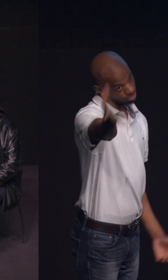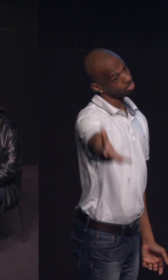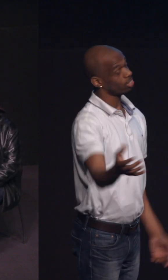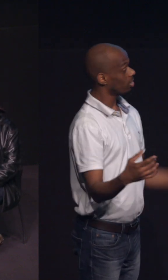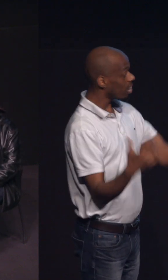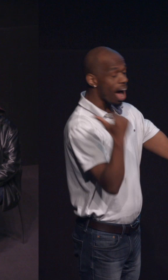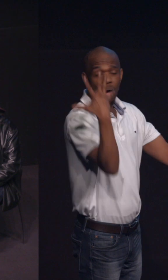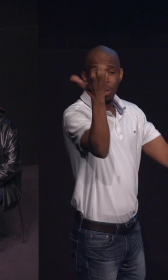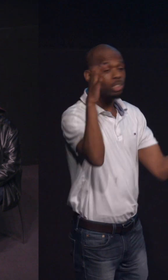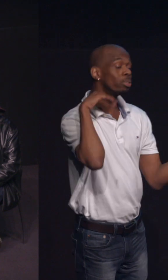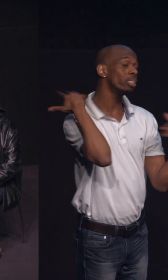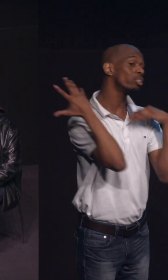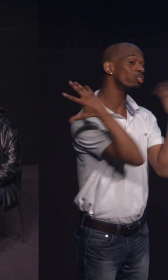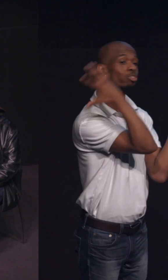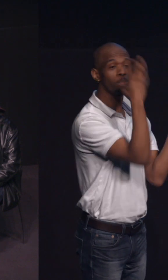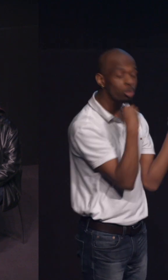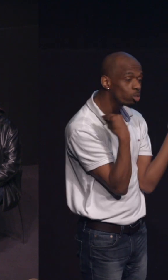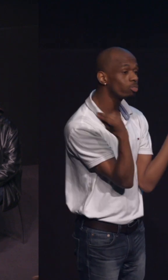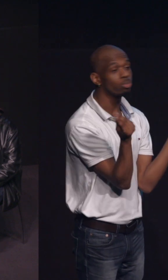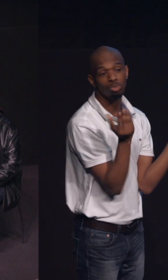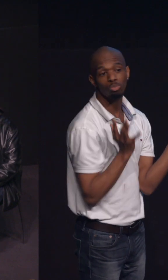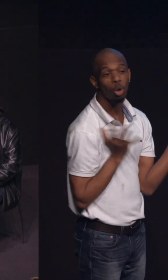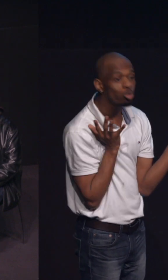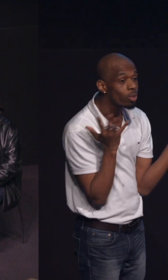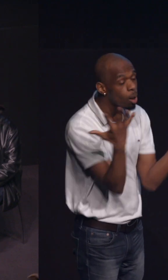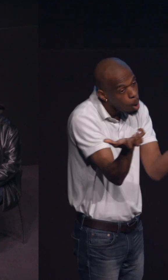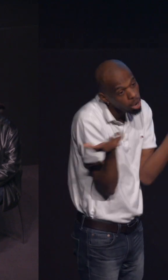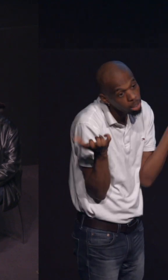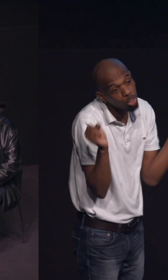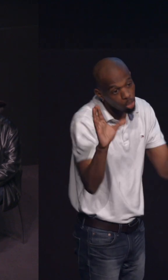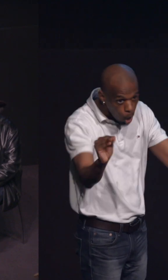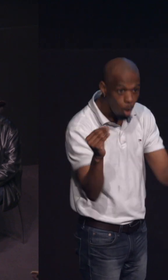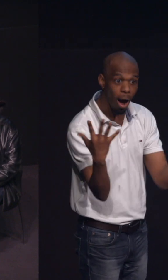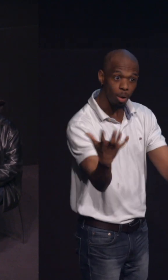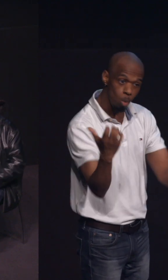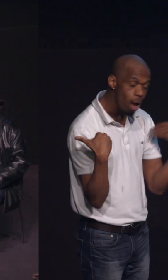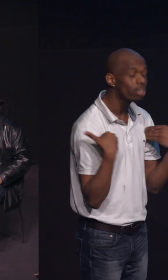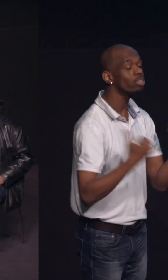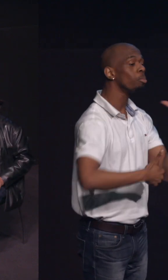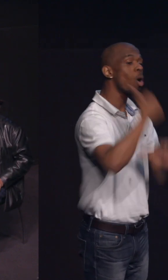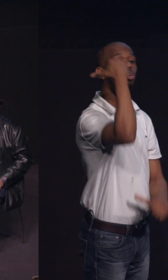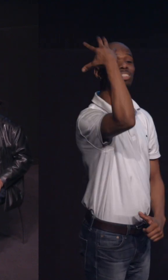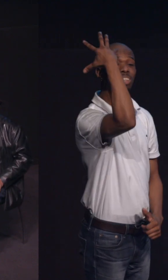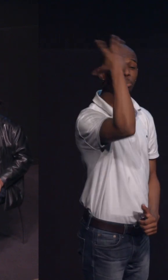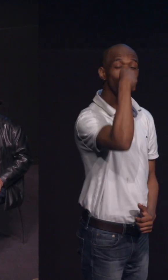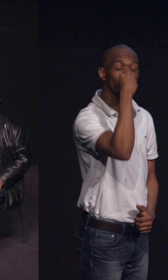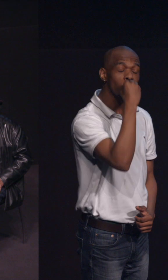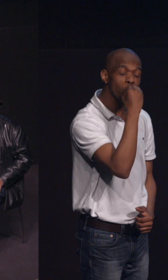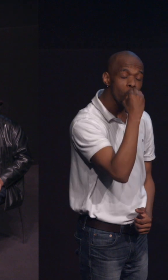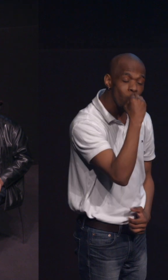as everybody else have. I didn't wanna buy ShimSham Farm. I want the most beautiful, gorgeous,